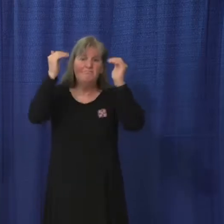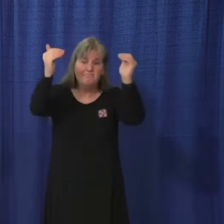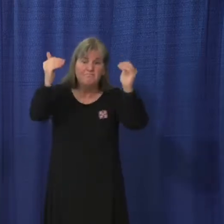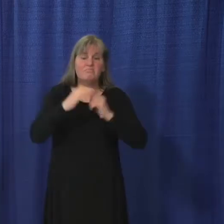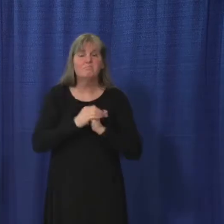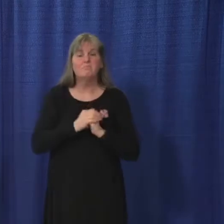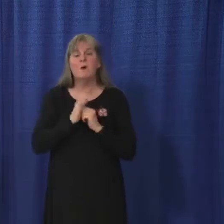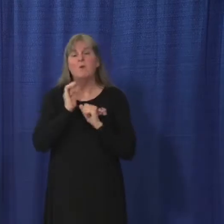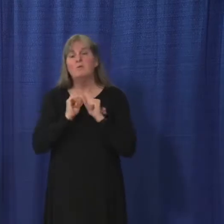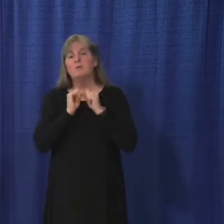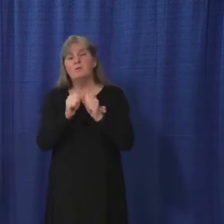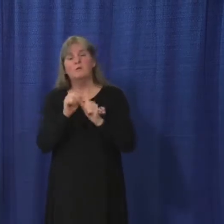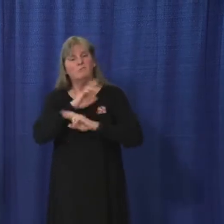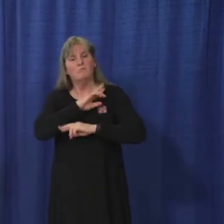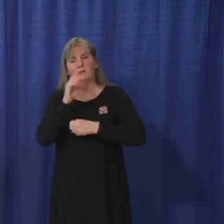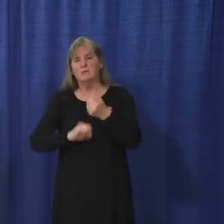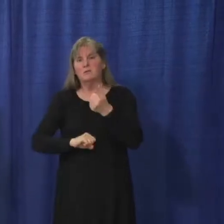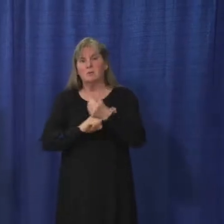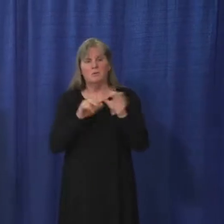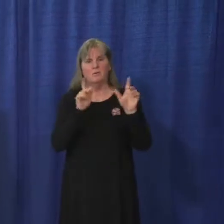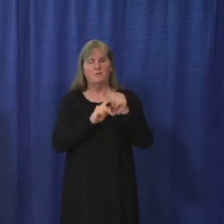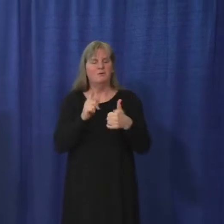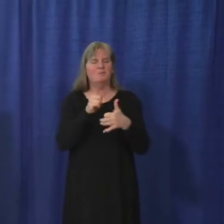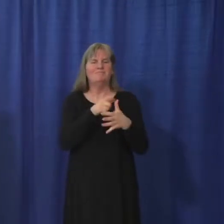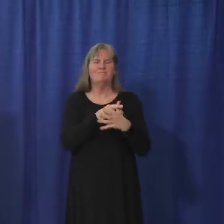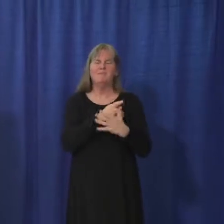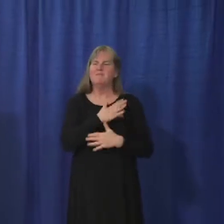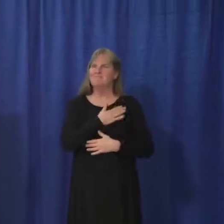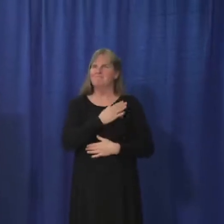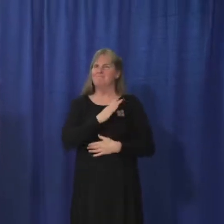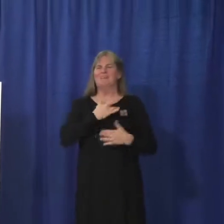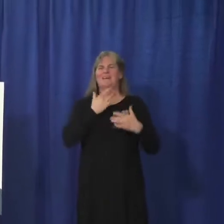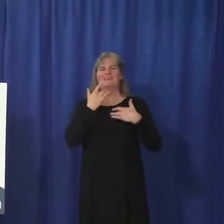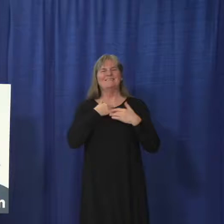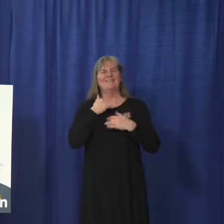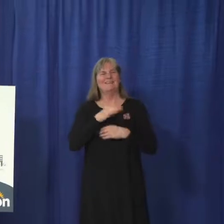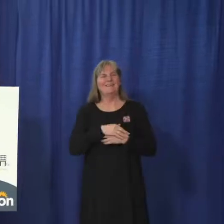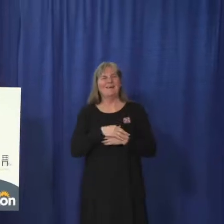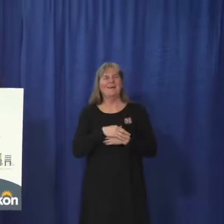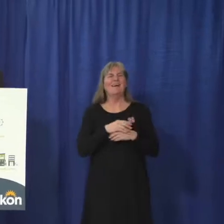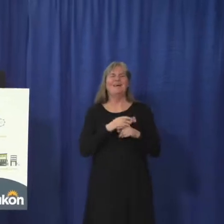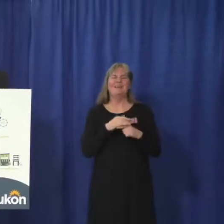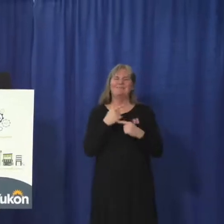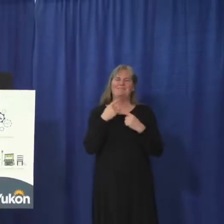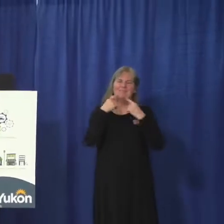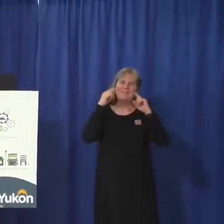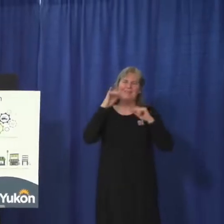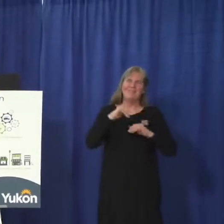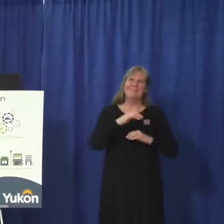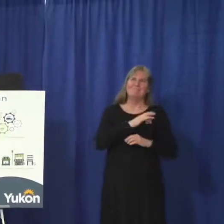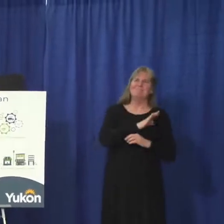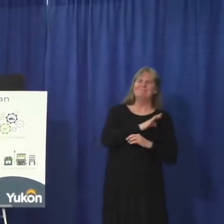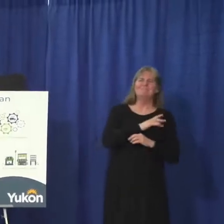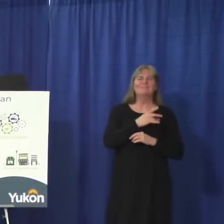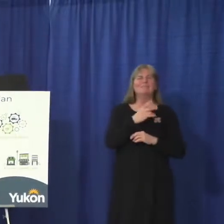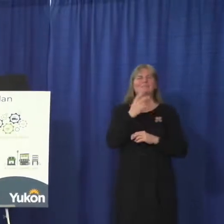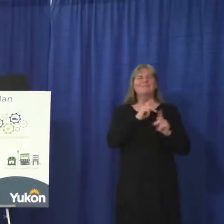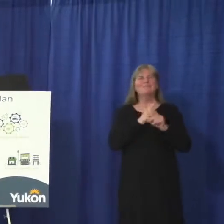I cannot be more excited, myself and Mr McLean with our colleagues and announcing that that for folks when you talk about economic impact an